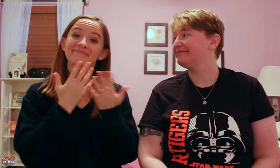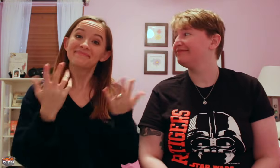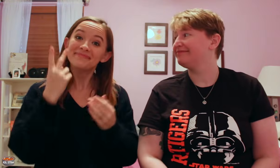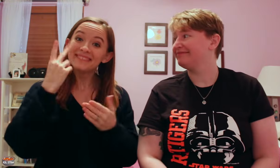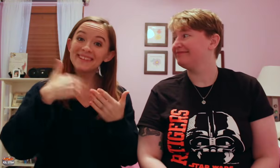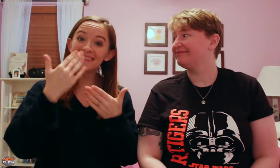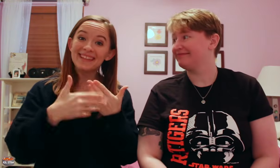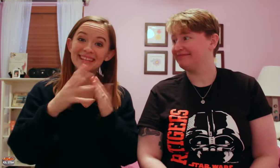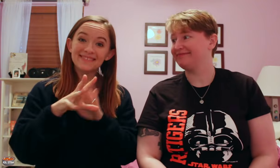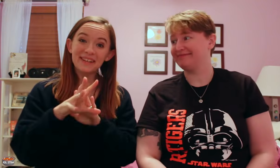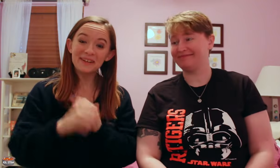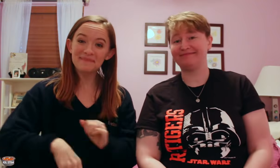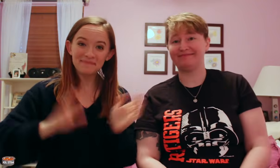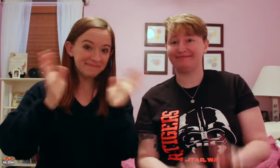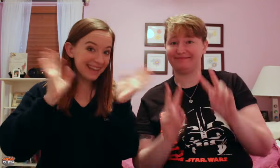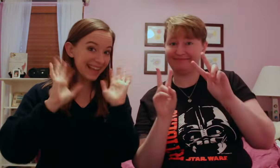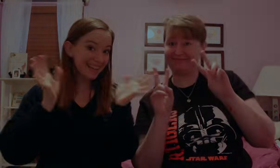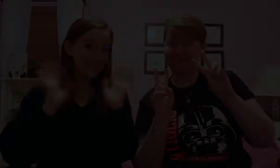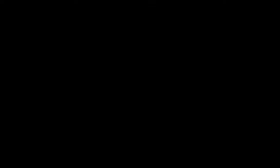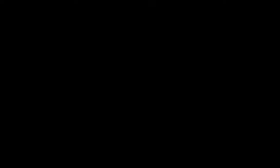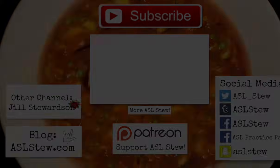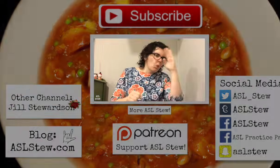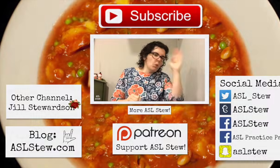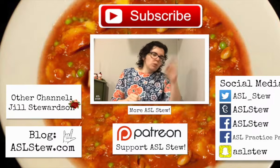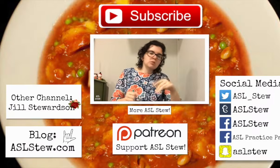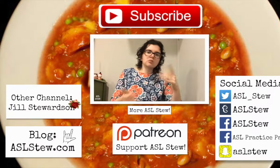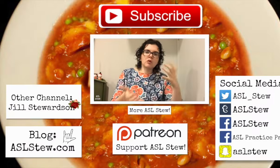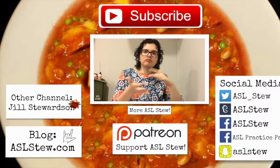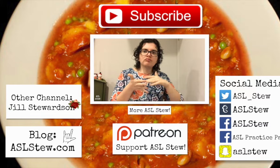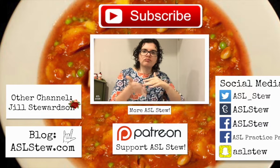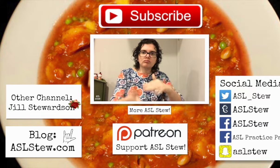[Jill] Thank you so much. See you in the next one. Bye! .... chord with her and